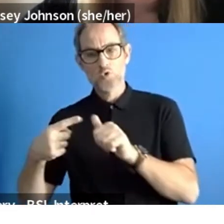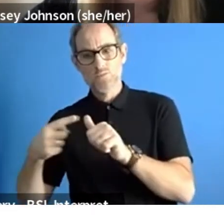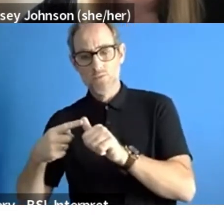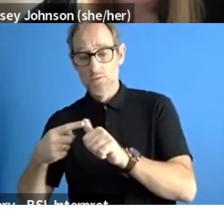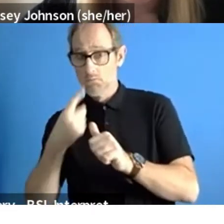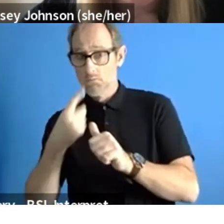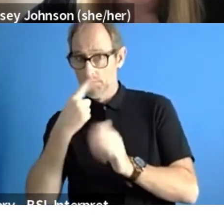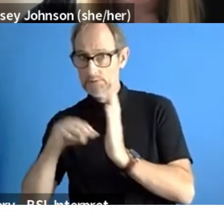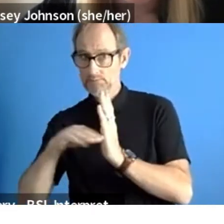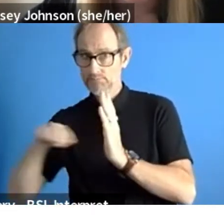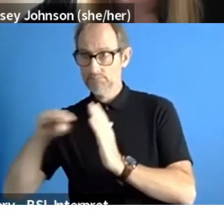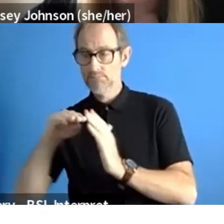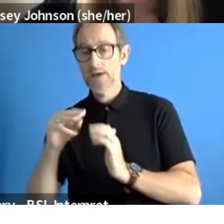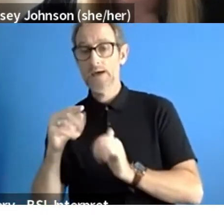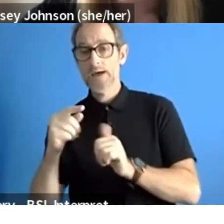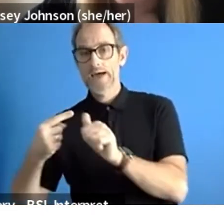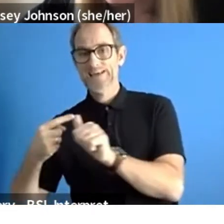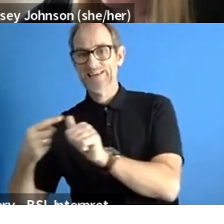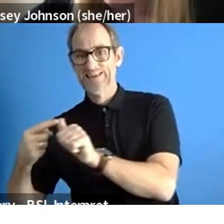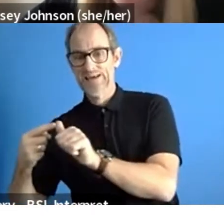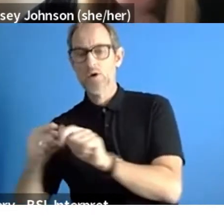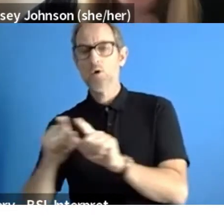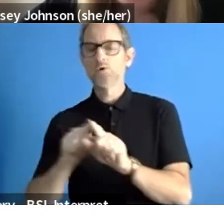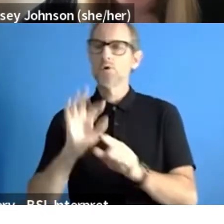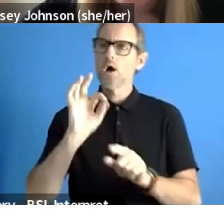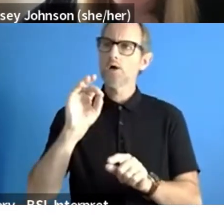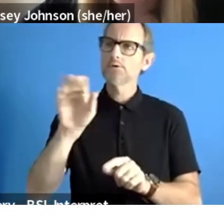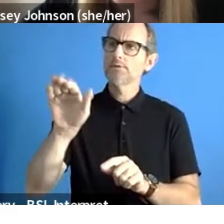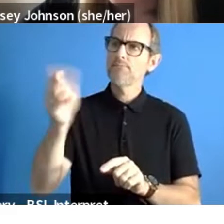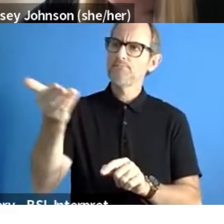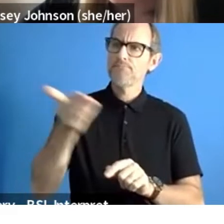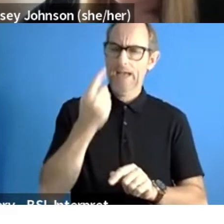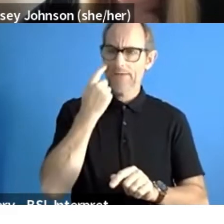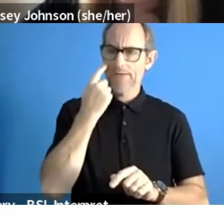You should approach the testing of users. It's